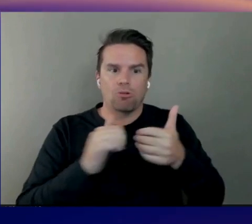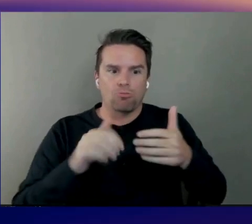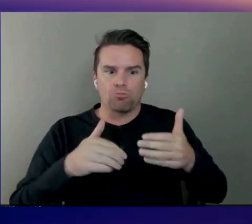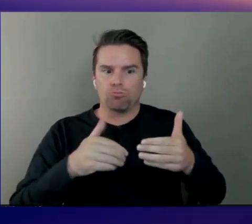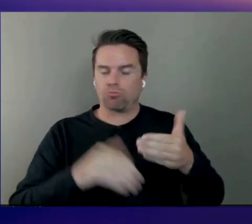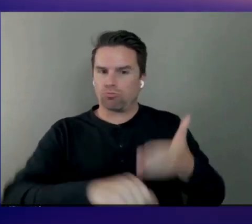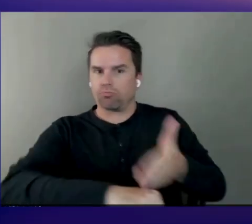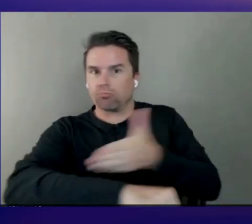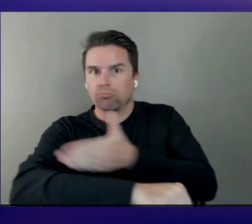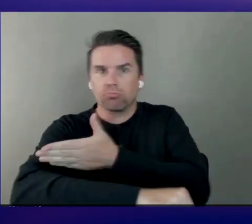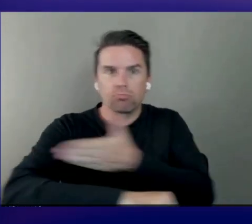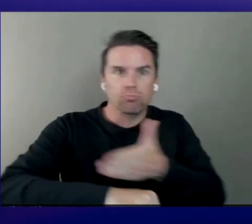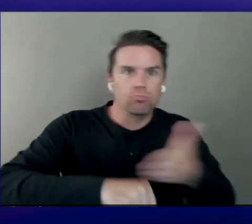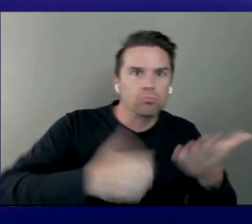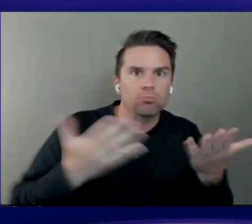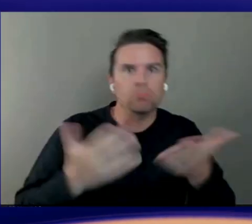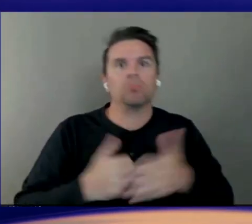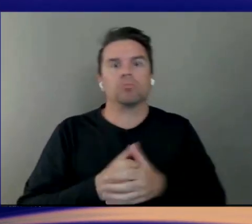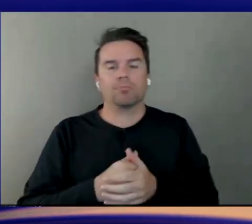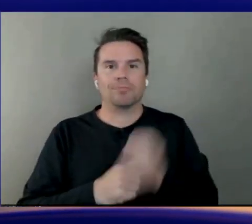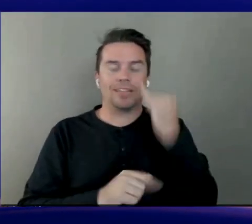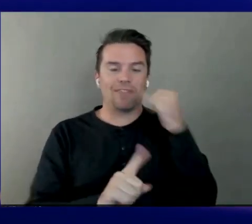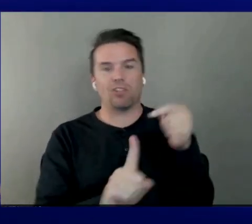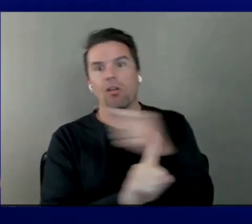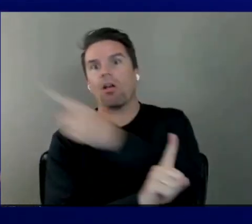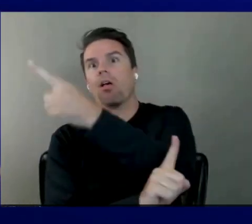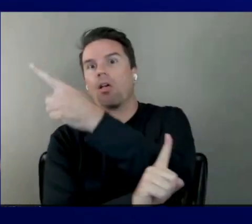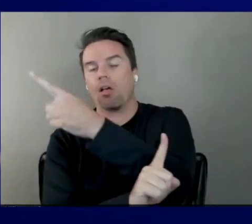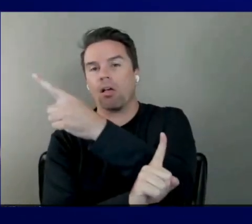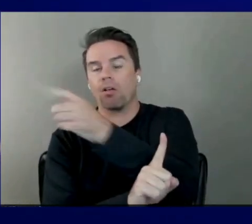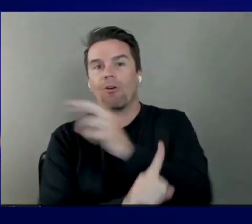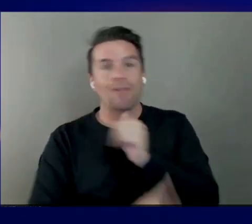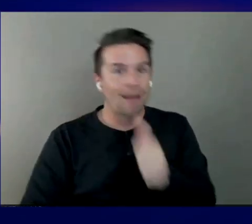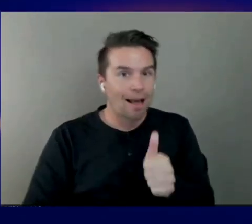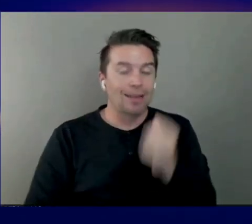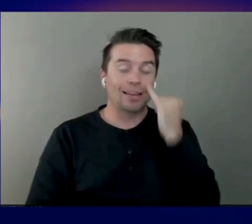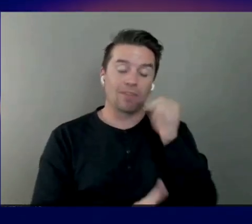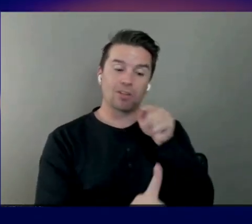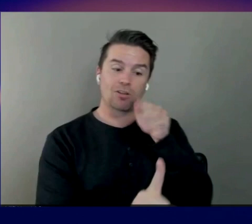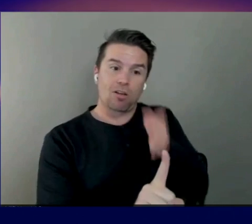you know, - Off-track. off-track or not. If it's going on track, we will reward more.